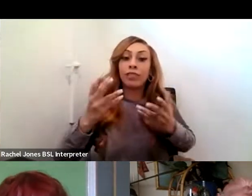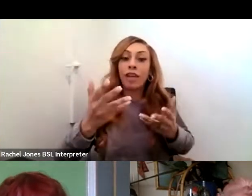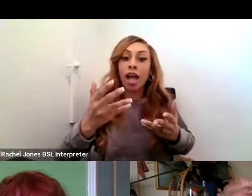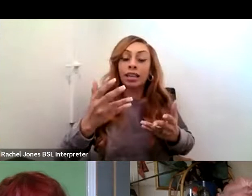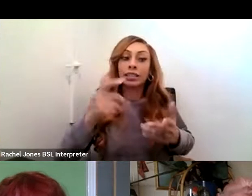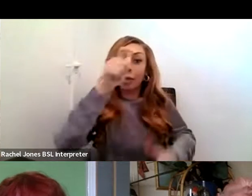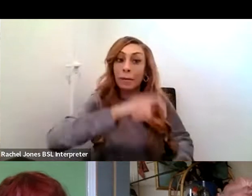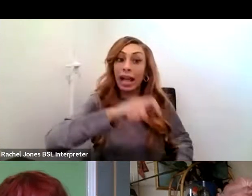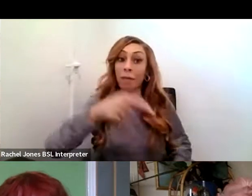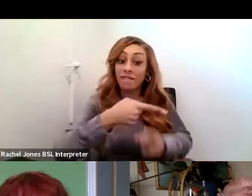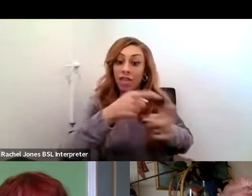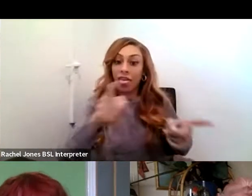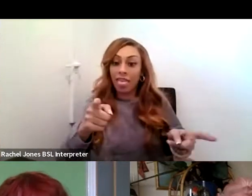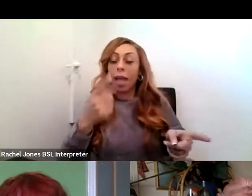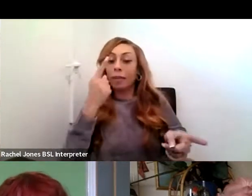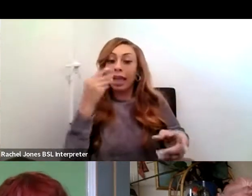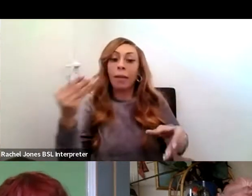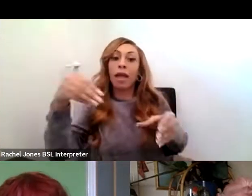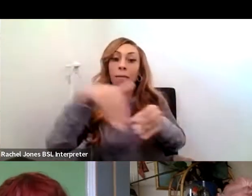in order for them to be able to be part of the process.